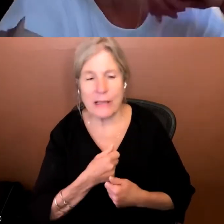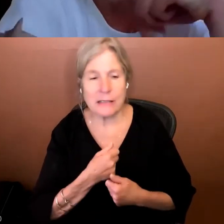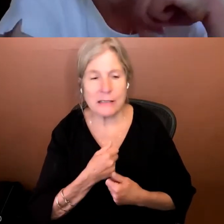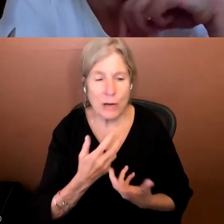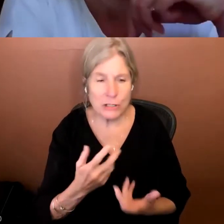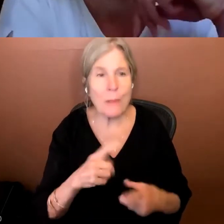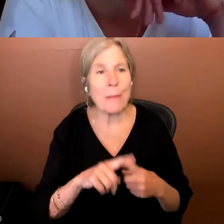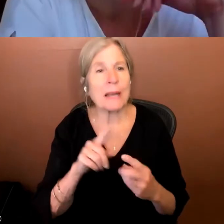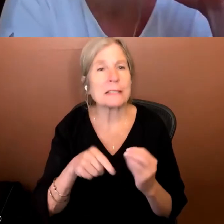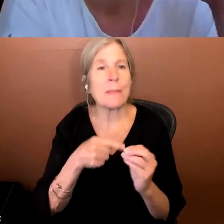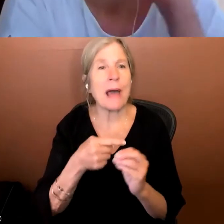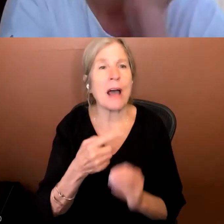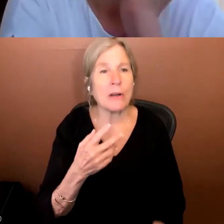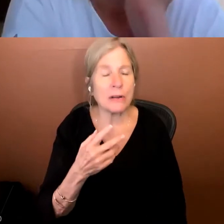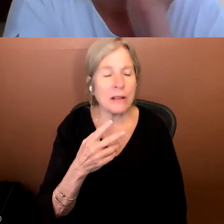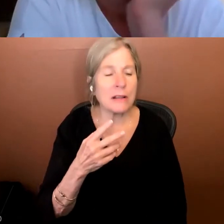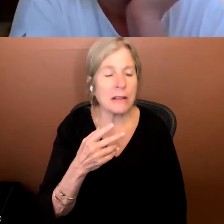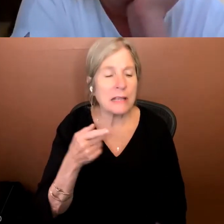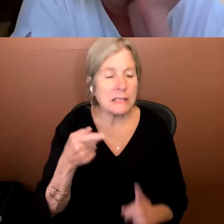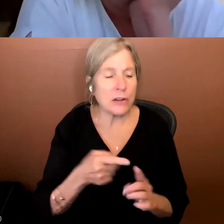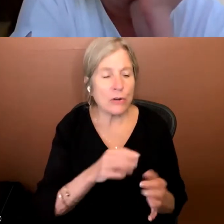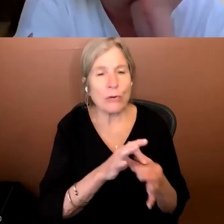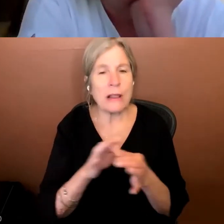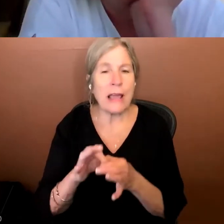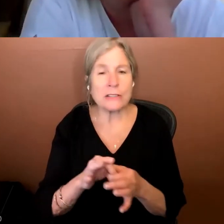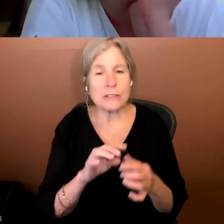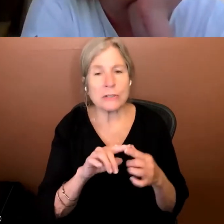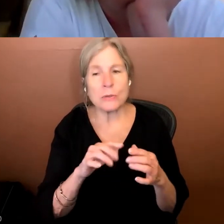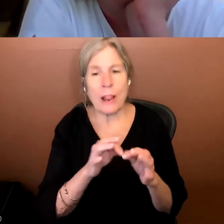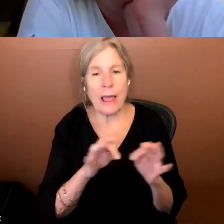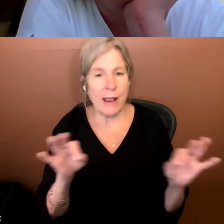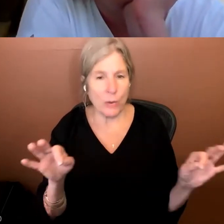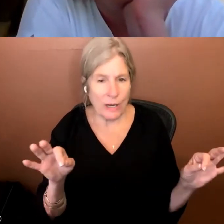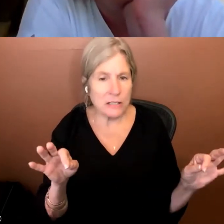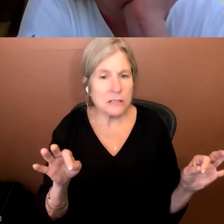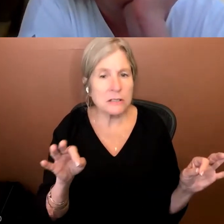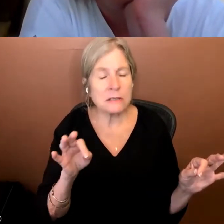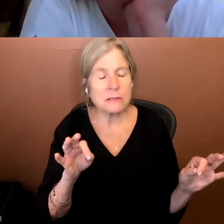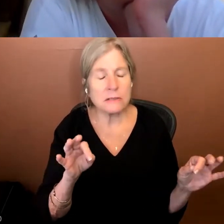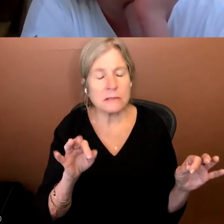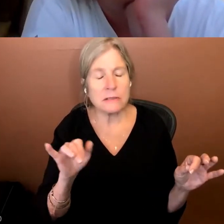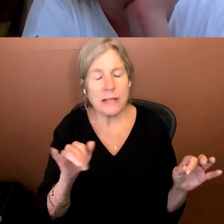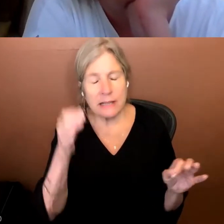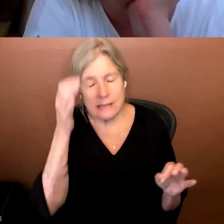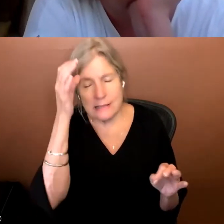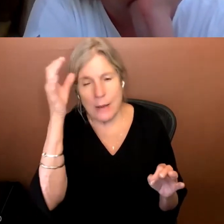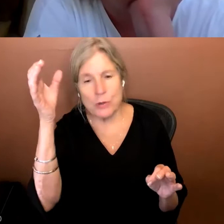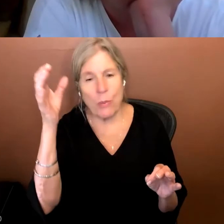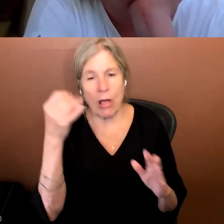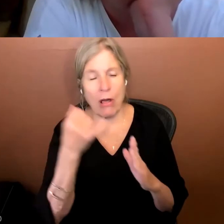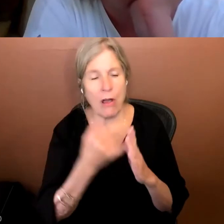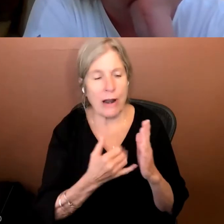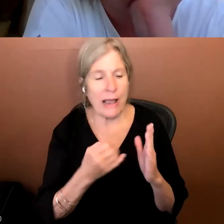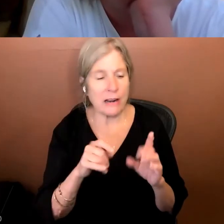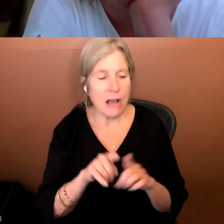's about a certain relation to language like conceptual art and also a big distance on the